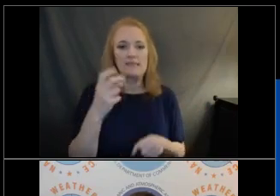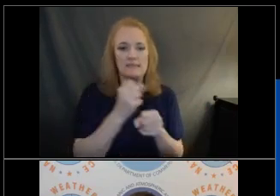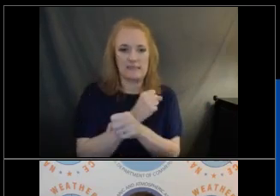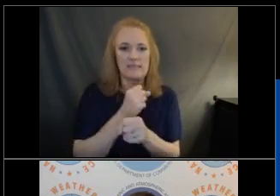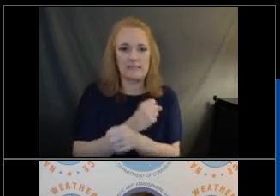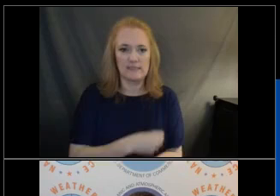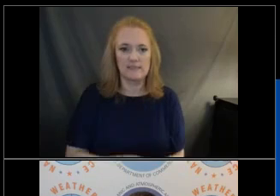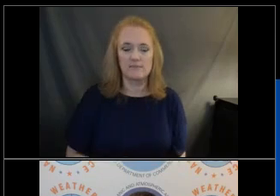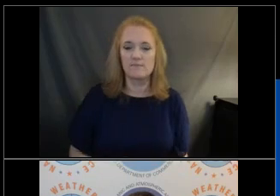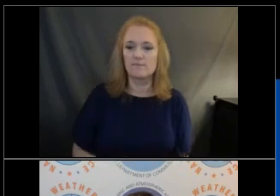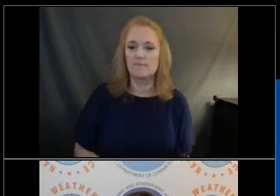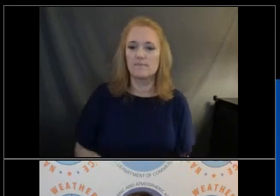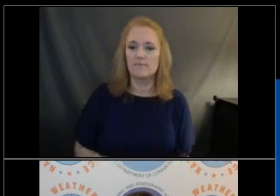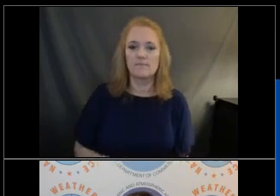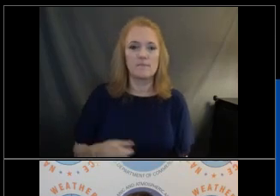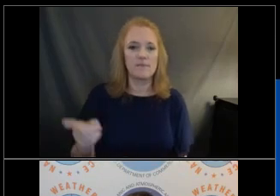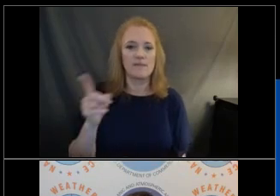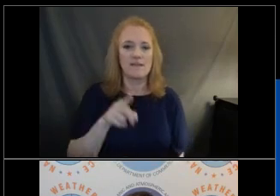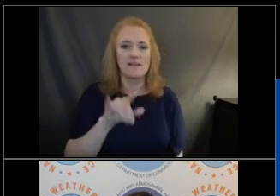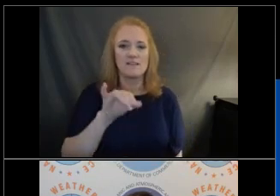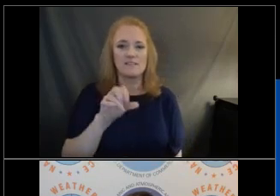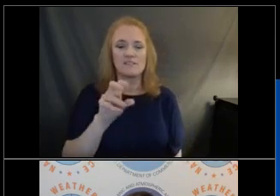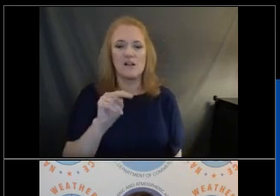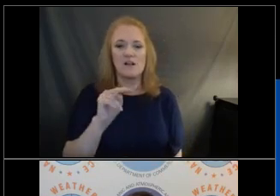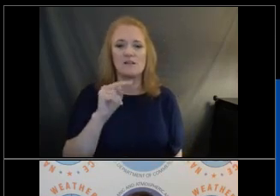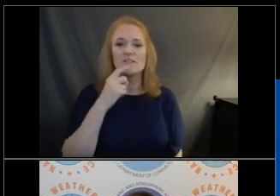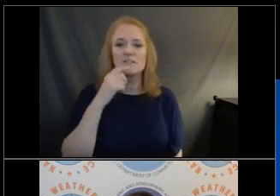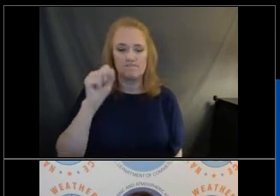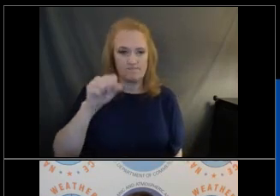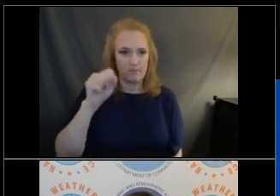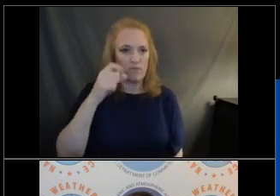And from the CPC for the extended range, for example, we are also working on that. Those